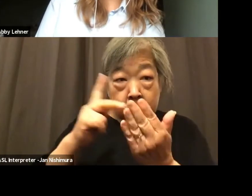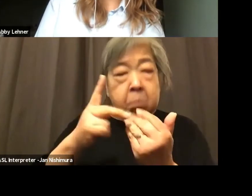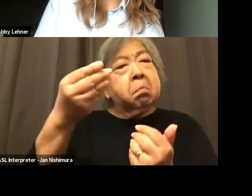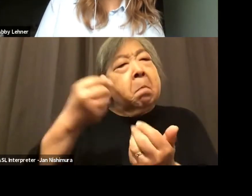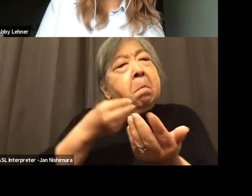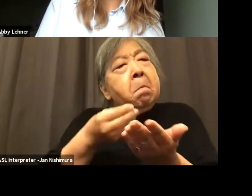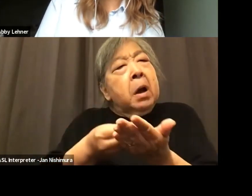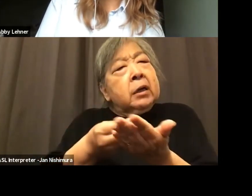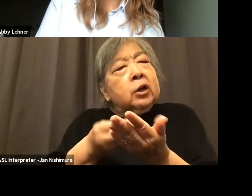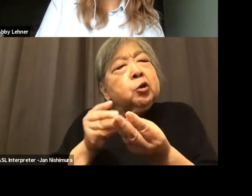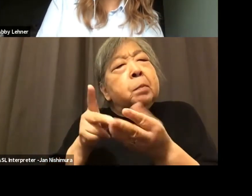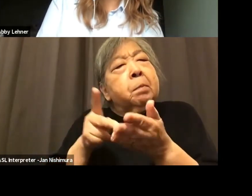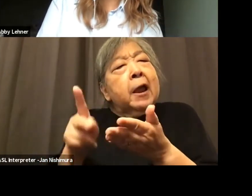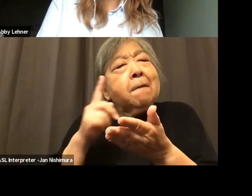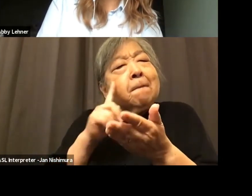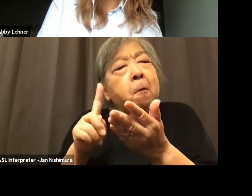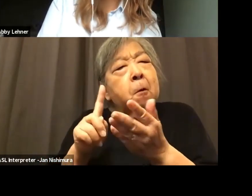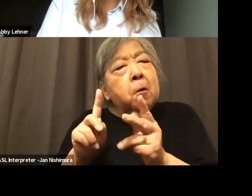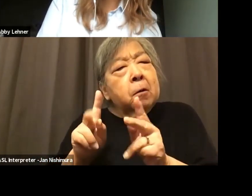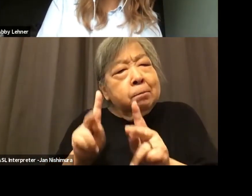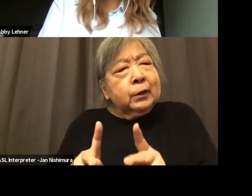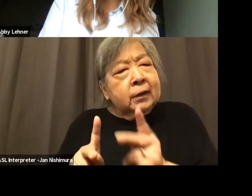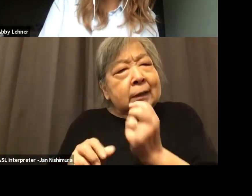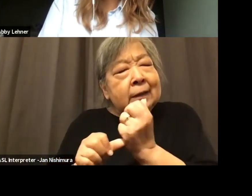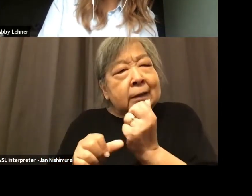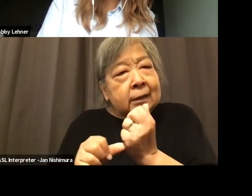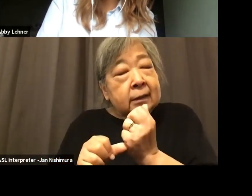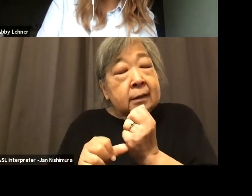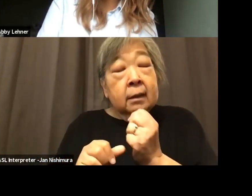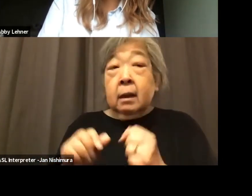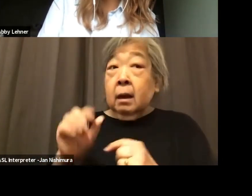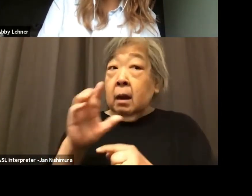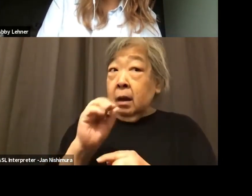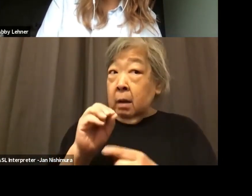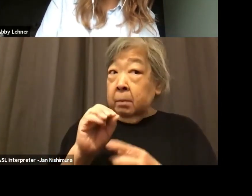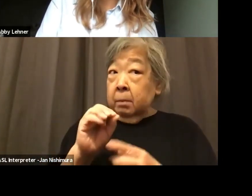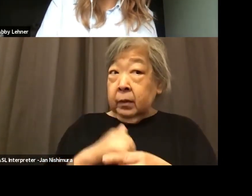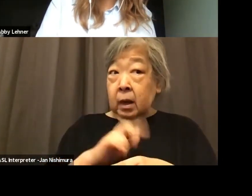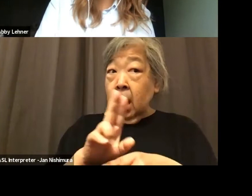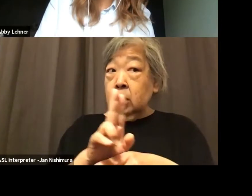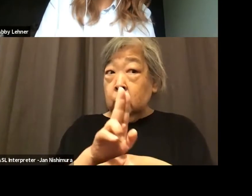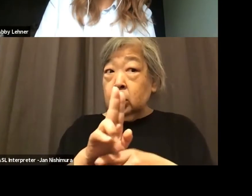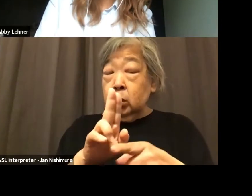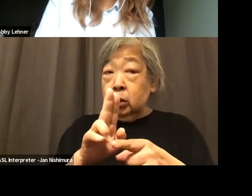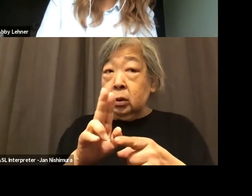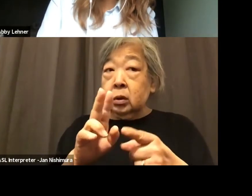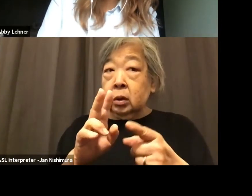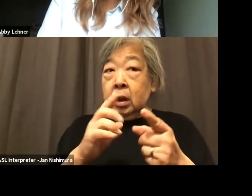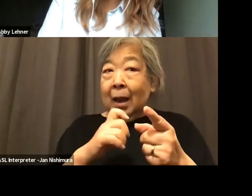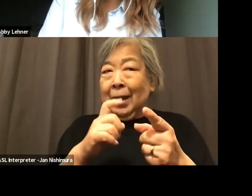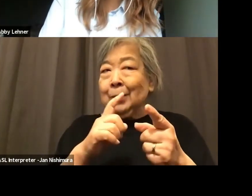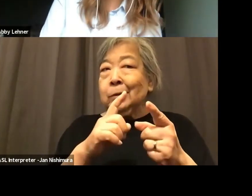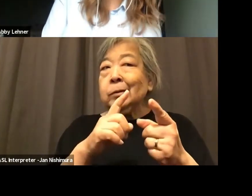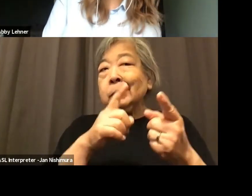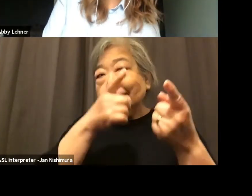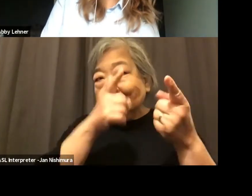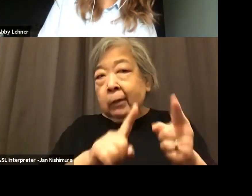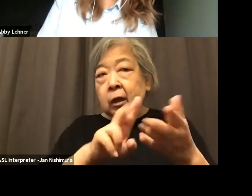a contract with the company I use to hire and pay my personal care assistants, basically